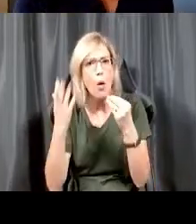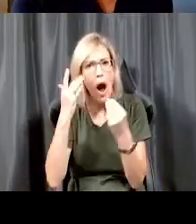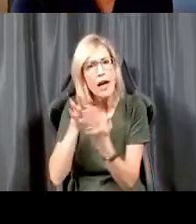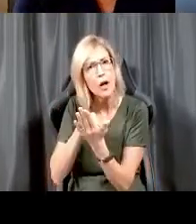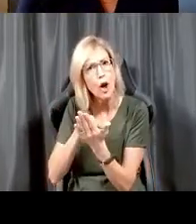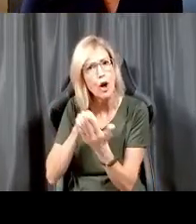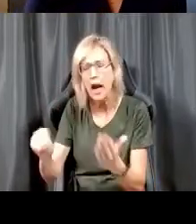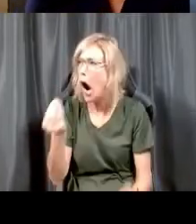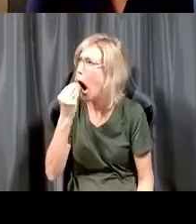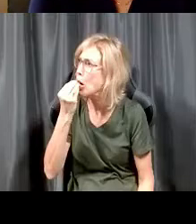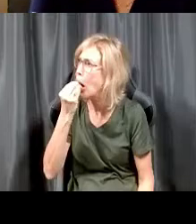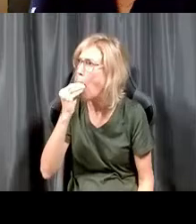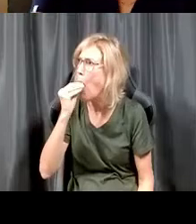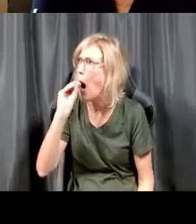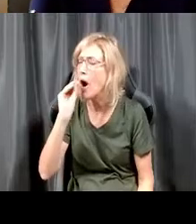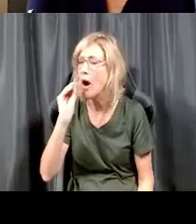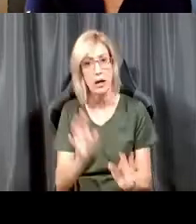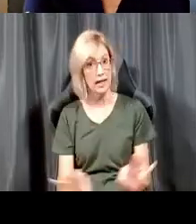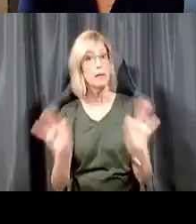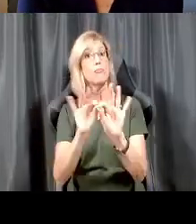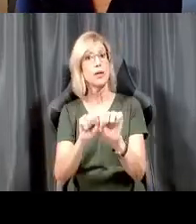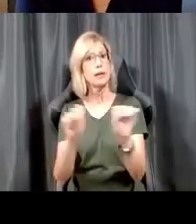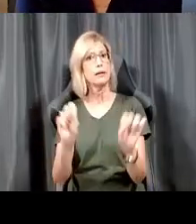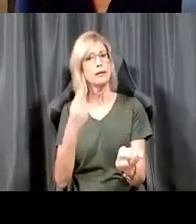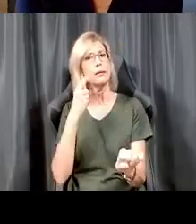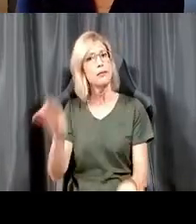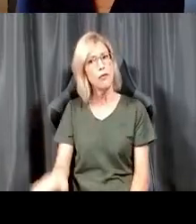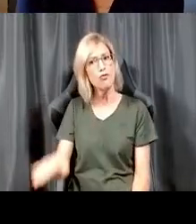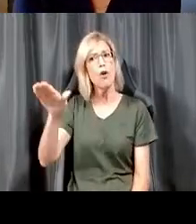So it' s very important system for growing and learning and developing.